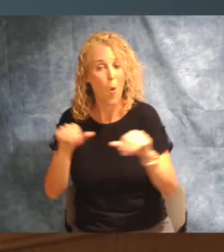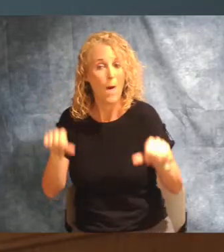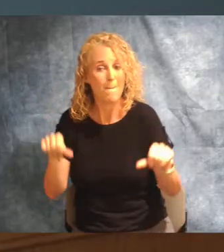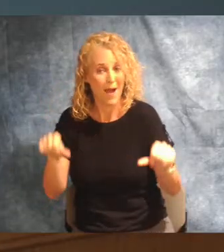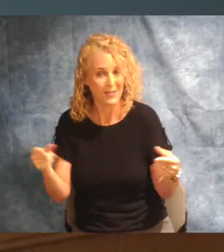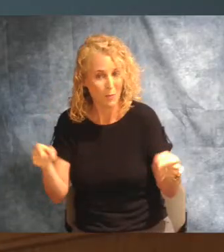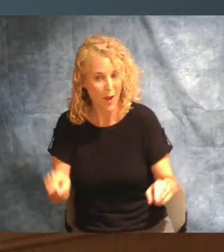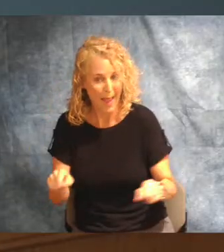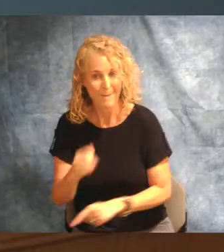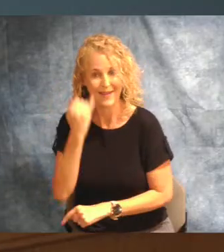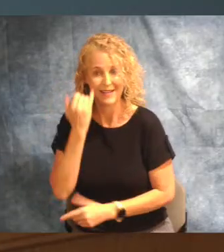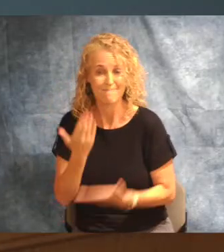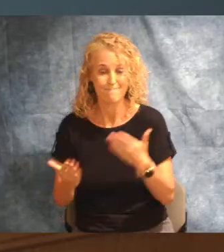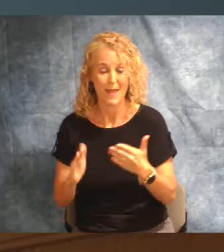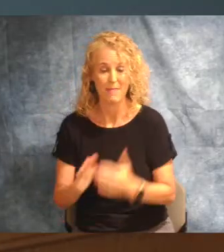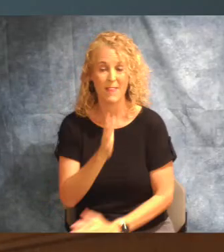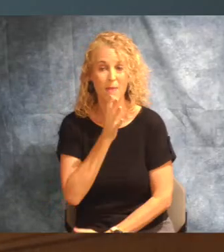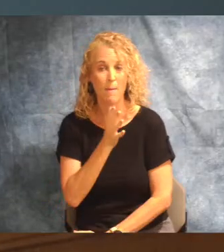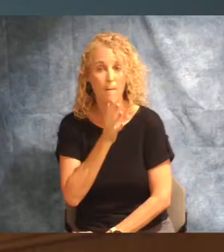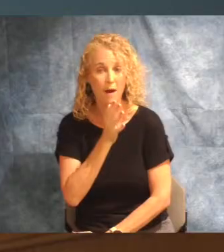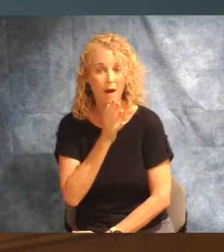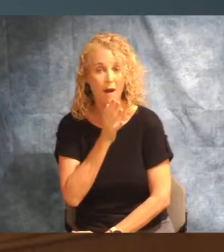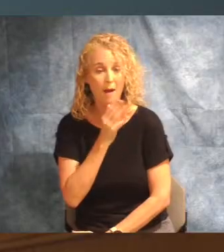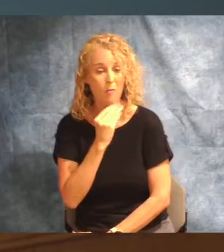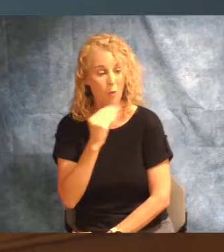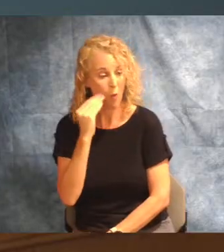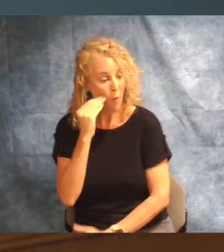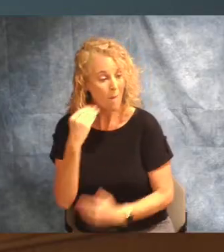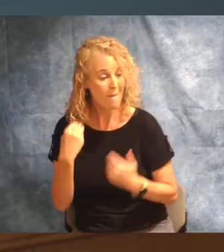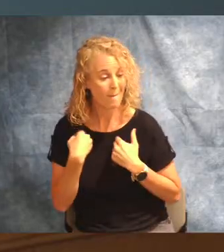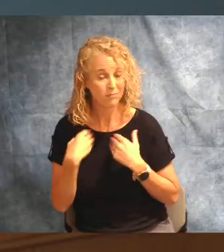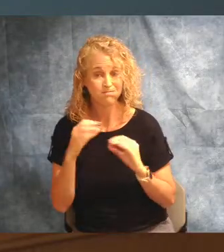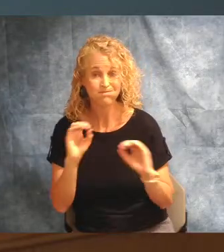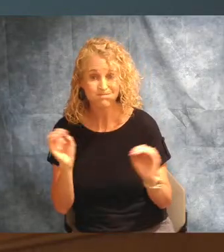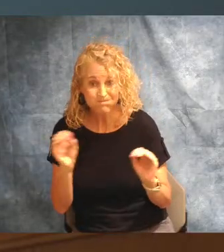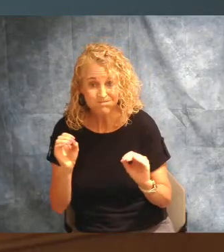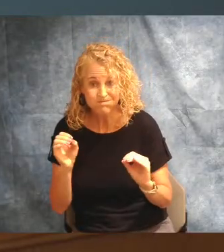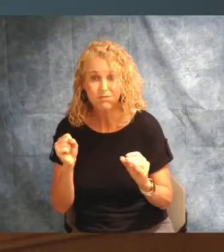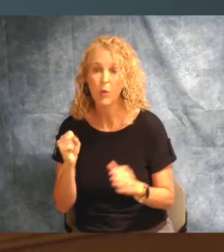with not having a place to stay or being put out on the street. So I was just really excited